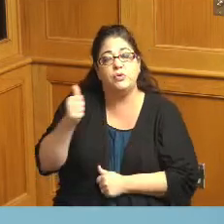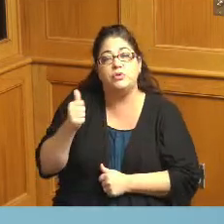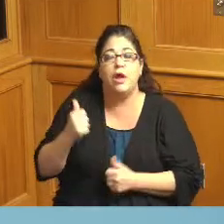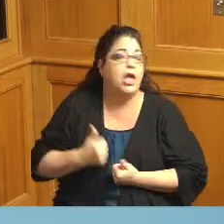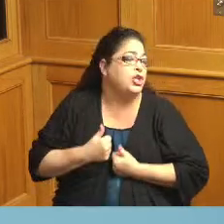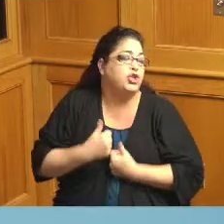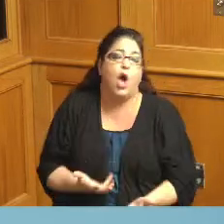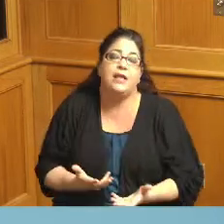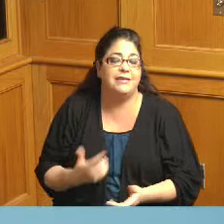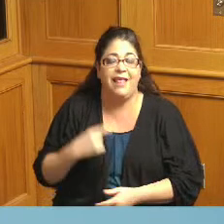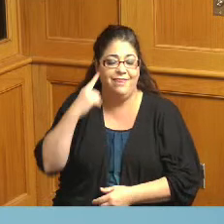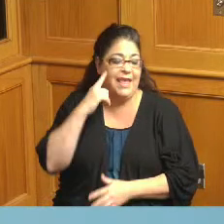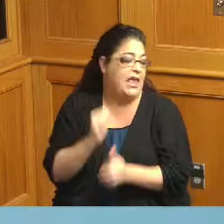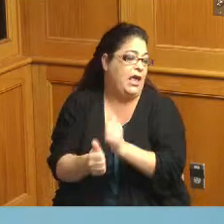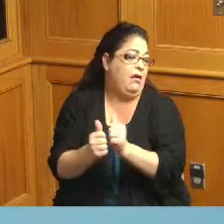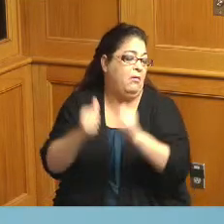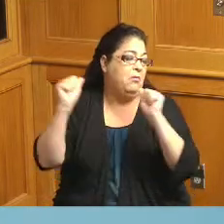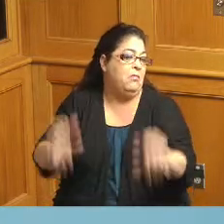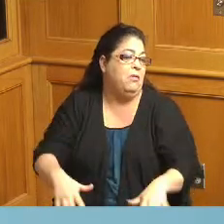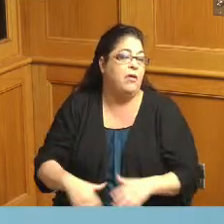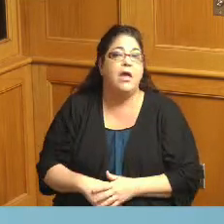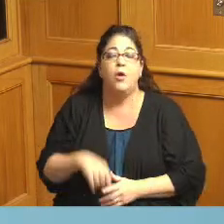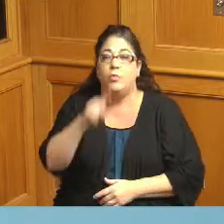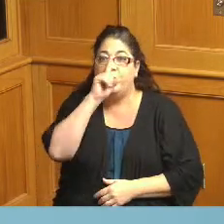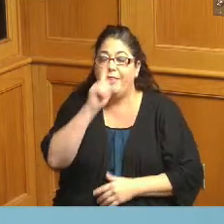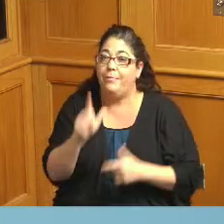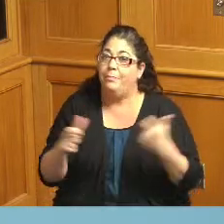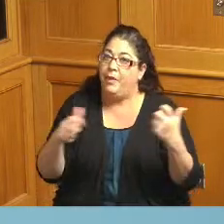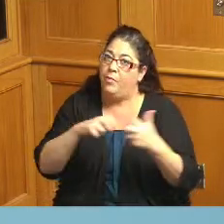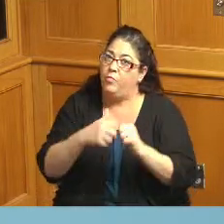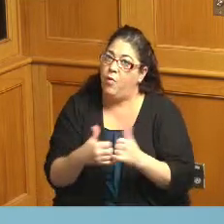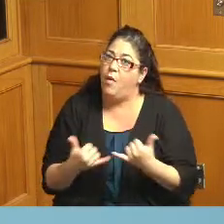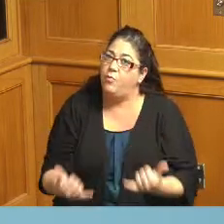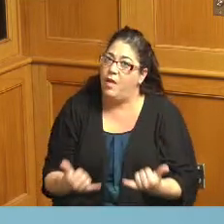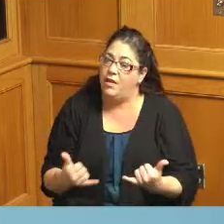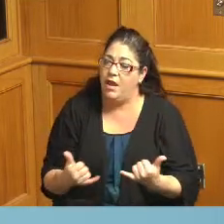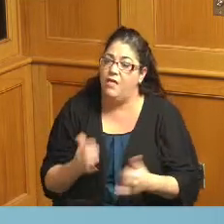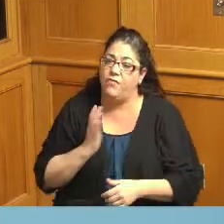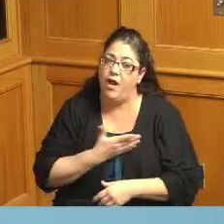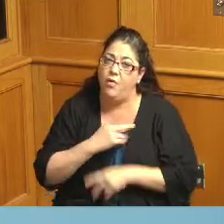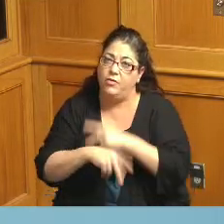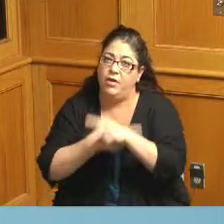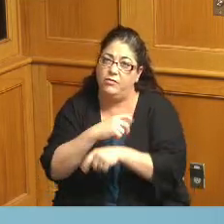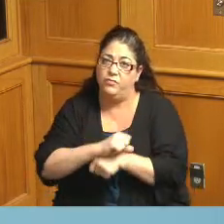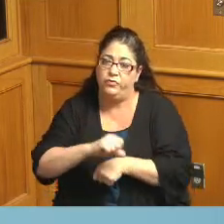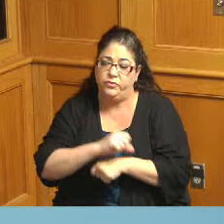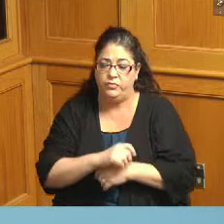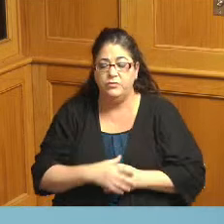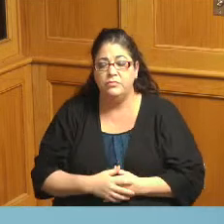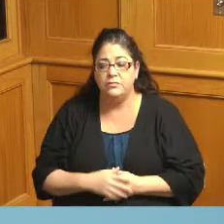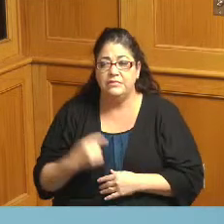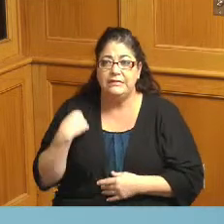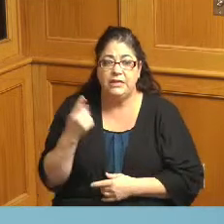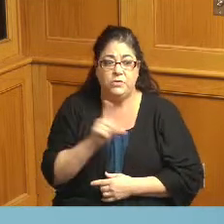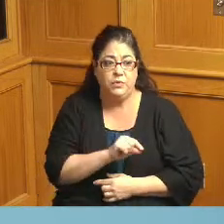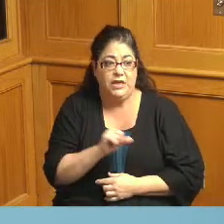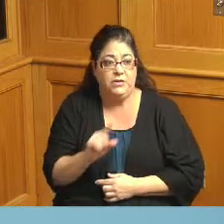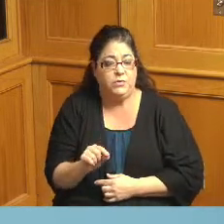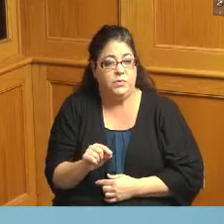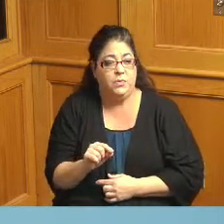about quitting retention is a huge problem in our industry right now we have seen since 2020 rampant